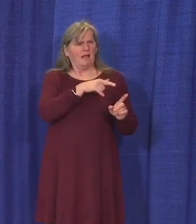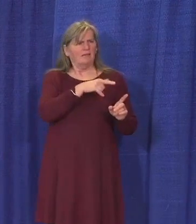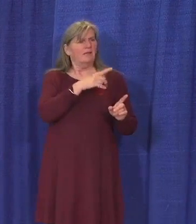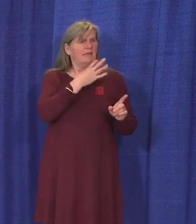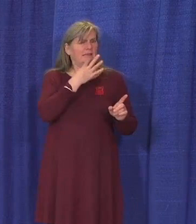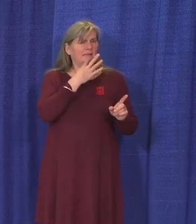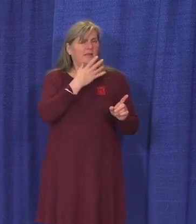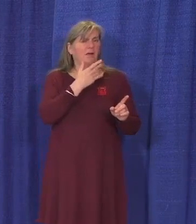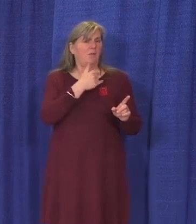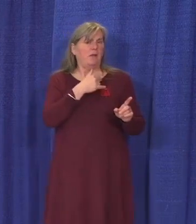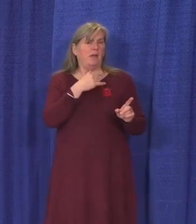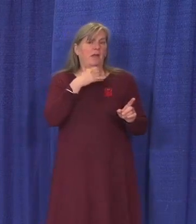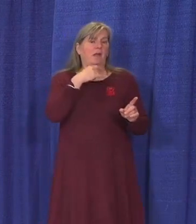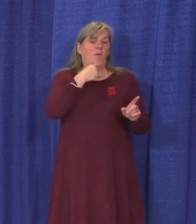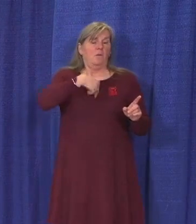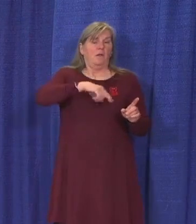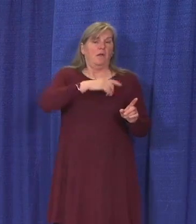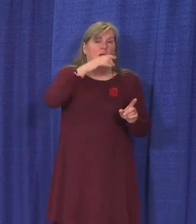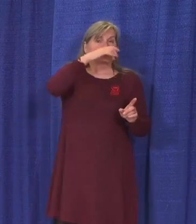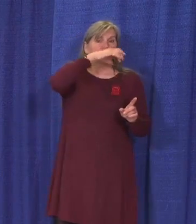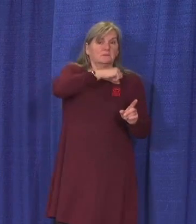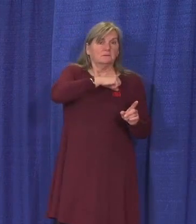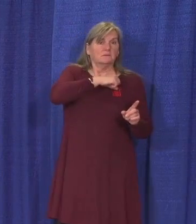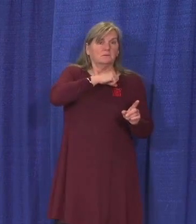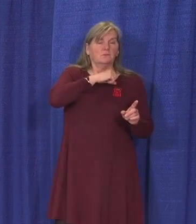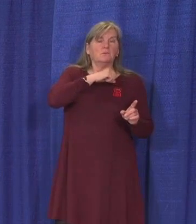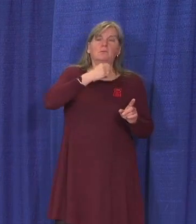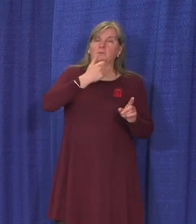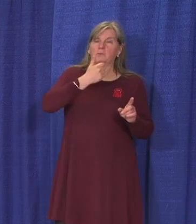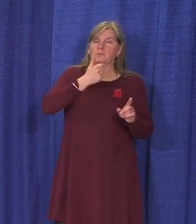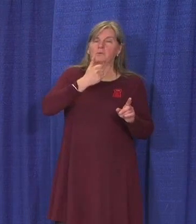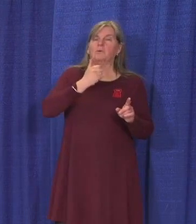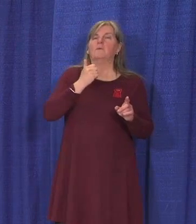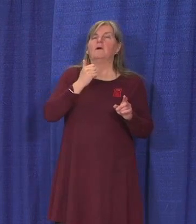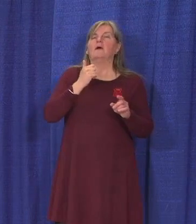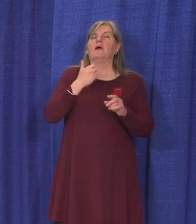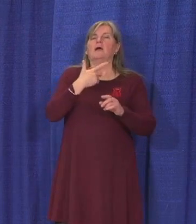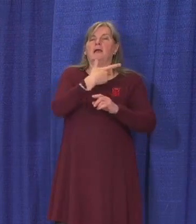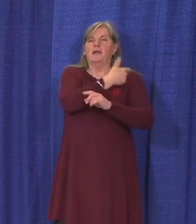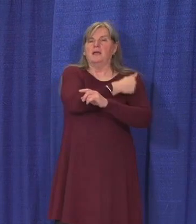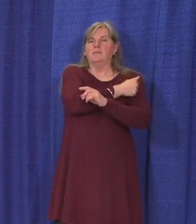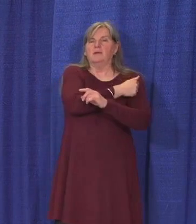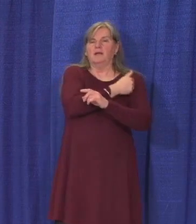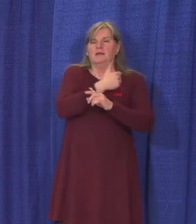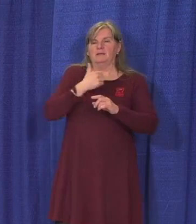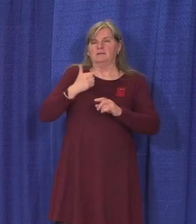necessary the message. The message was 75 percent as